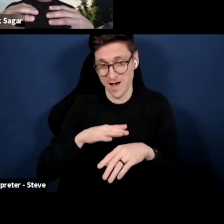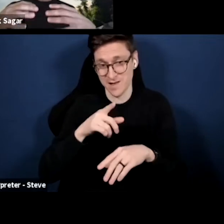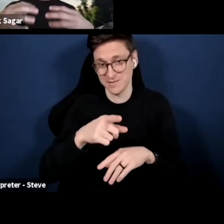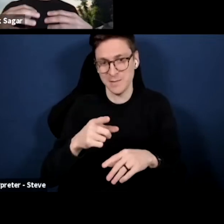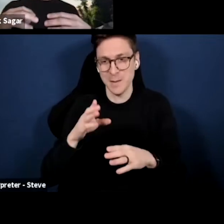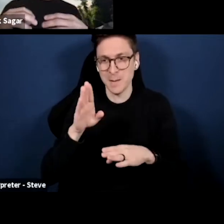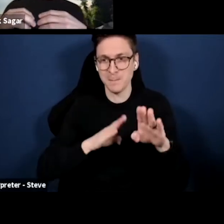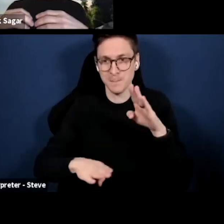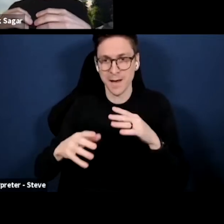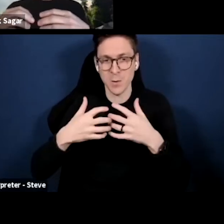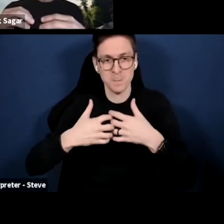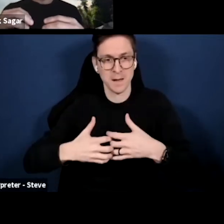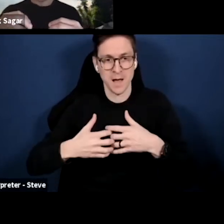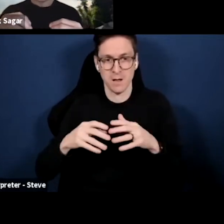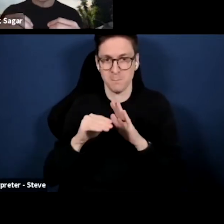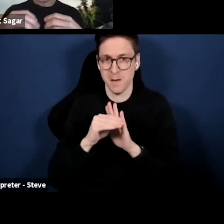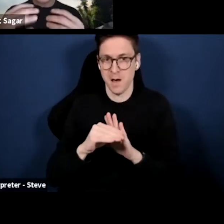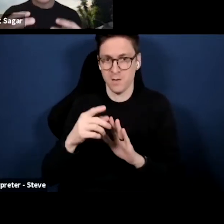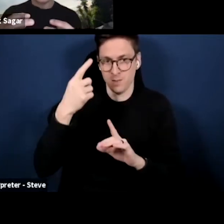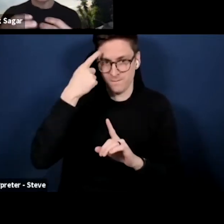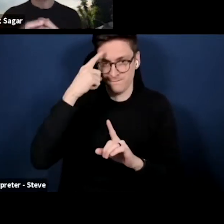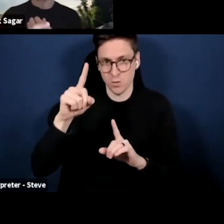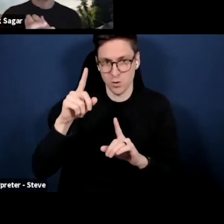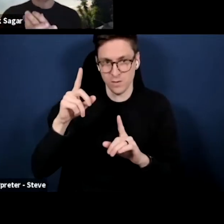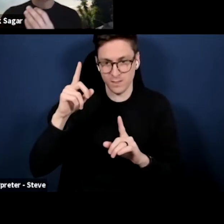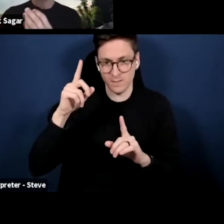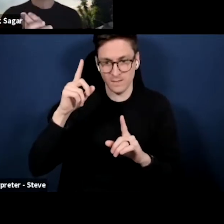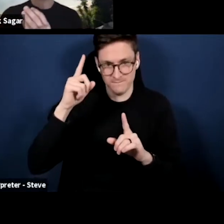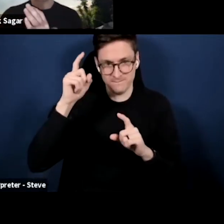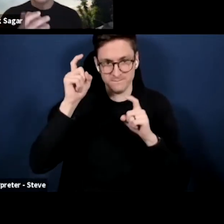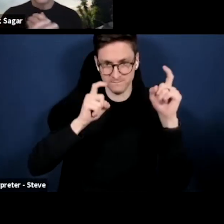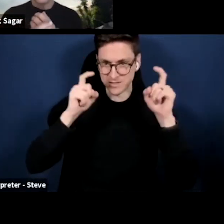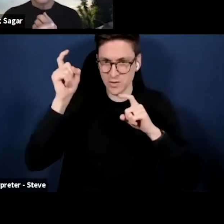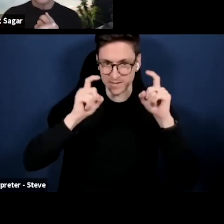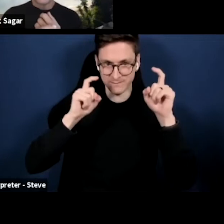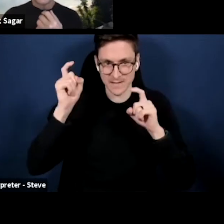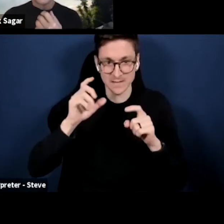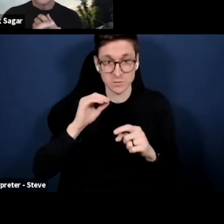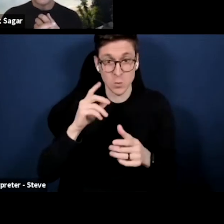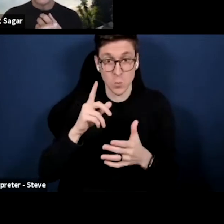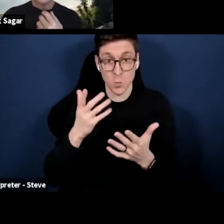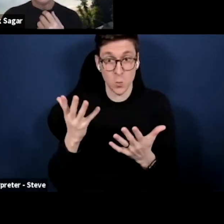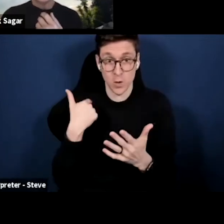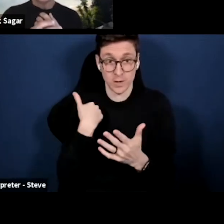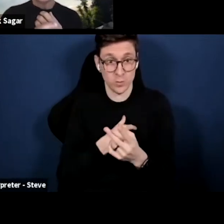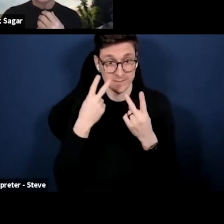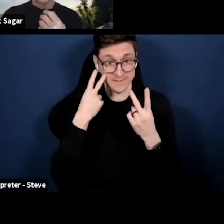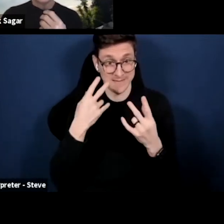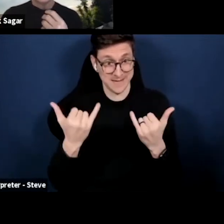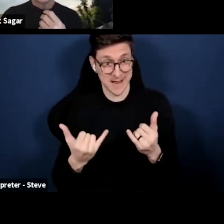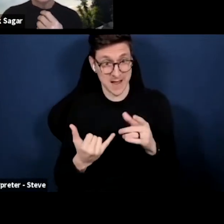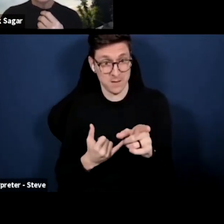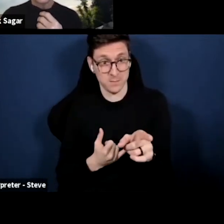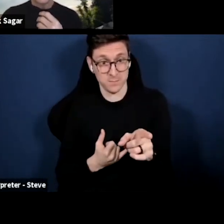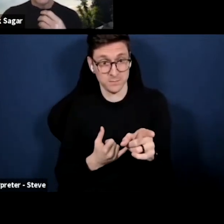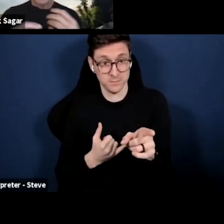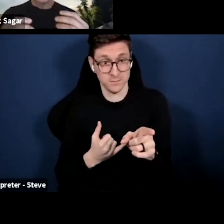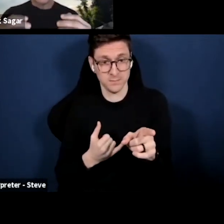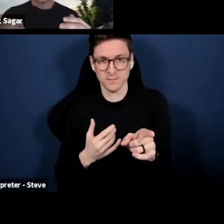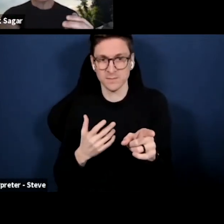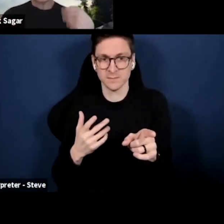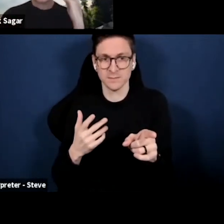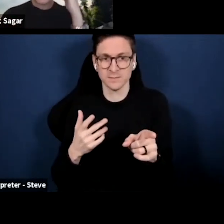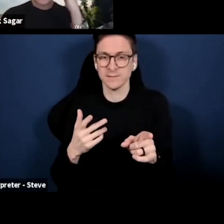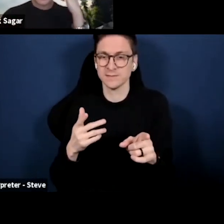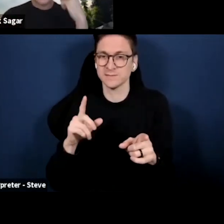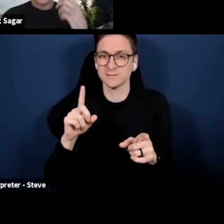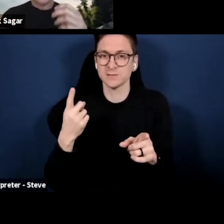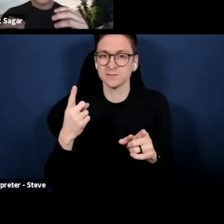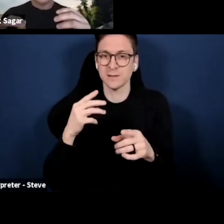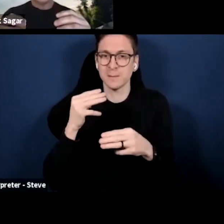facial activity and so what you're looking at here is a mathematical simulation of the face